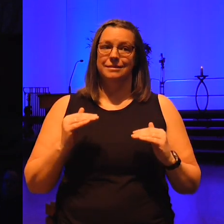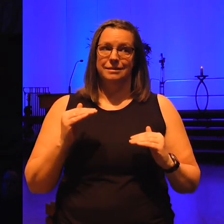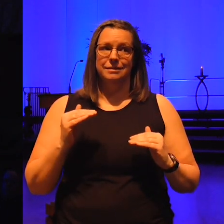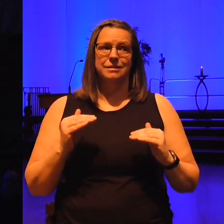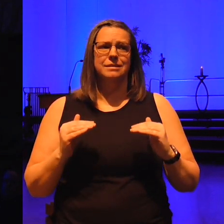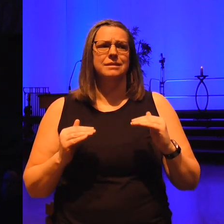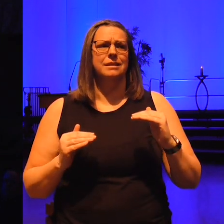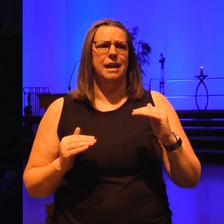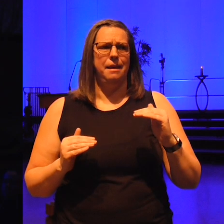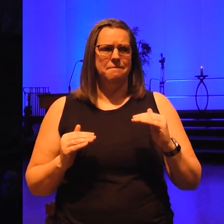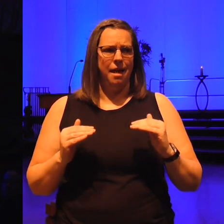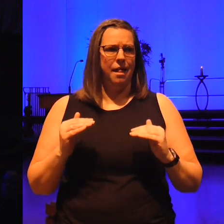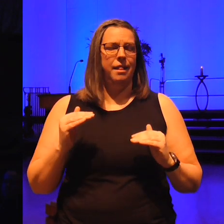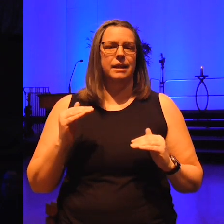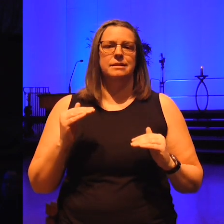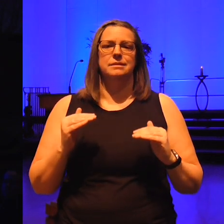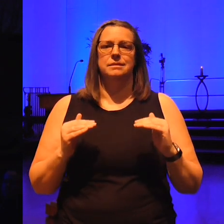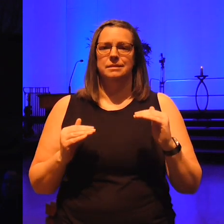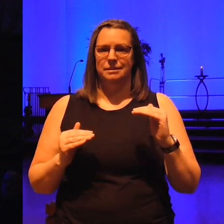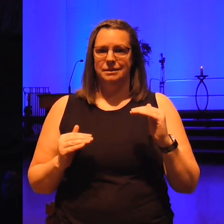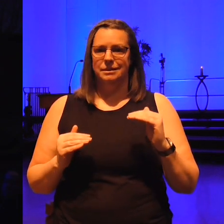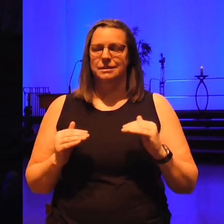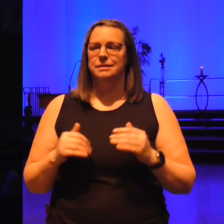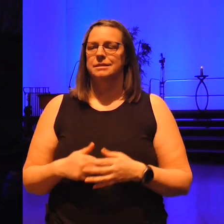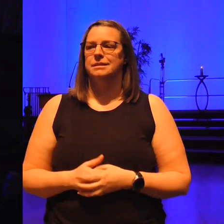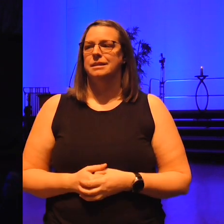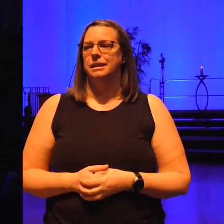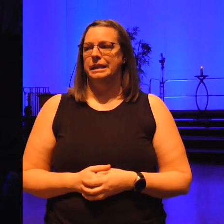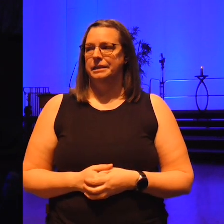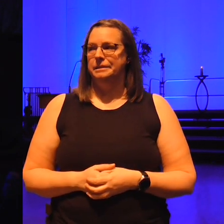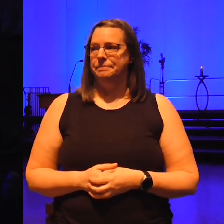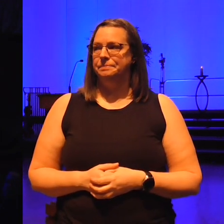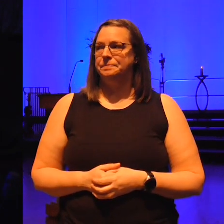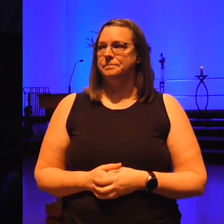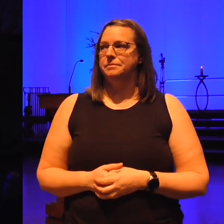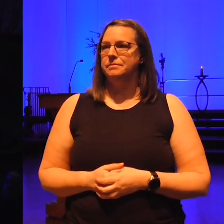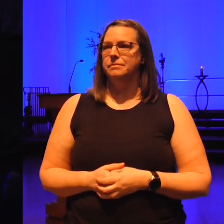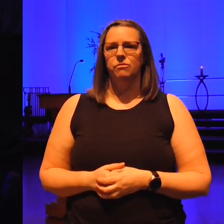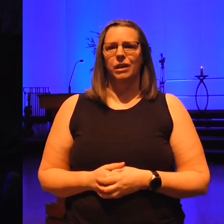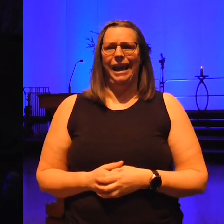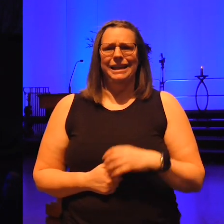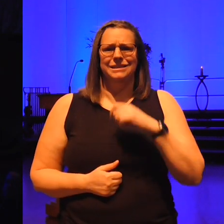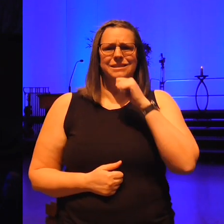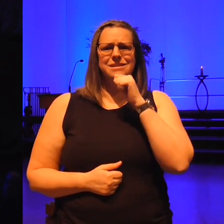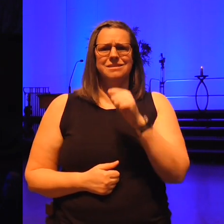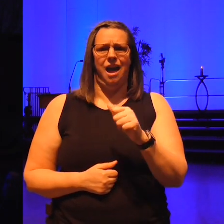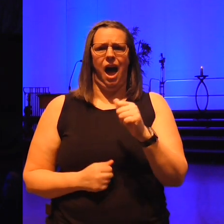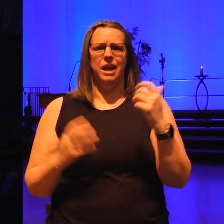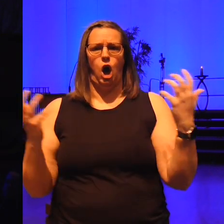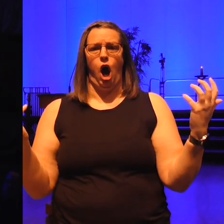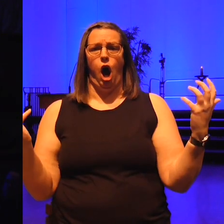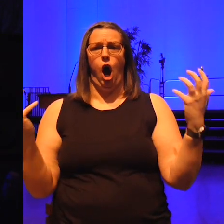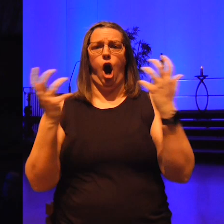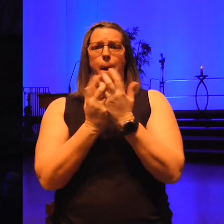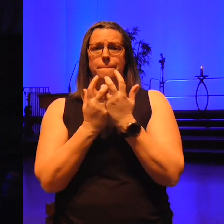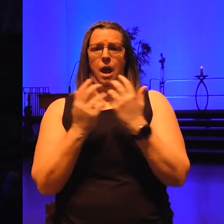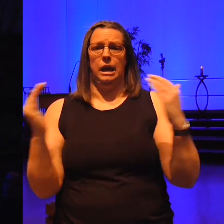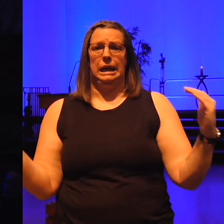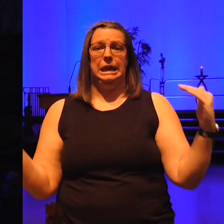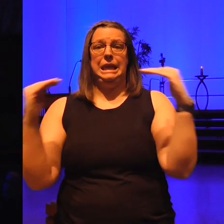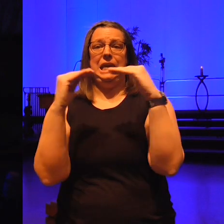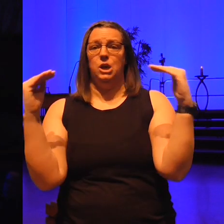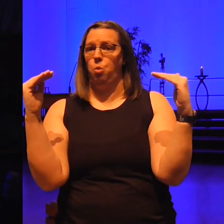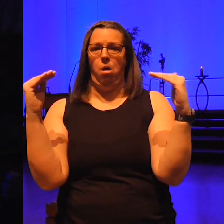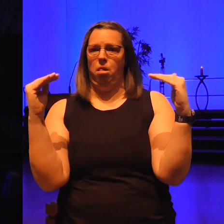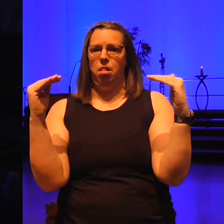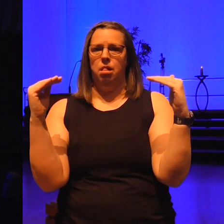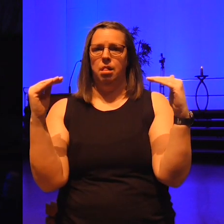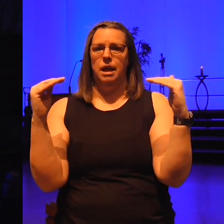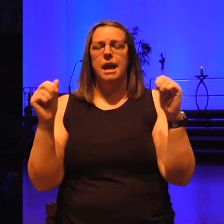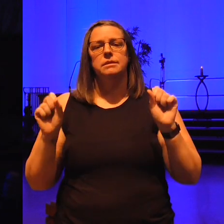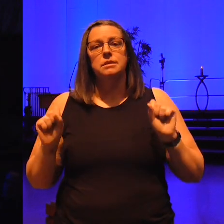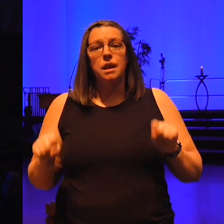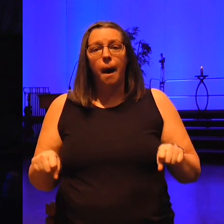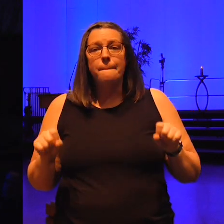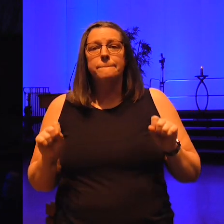balance balance is not the state of harmonic equilibrium it's the ability to ascertain and